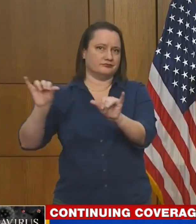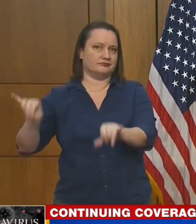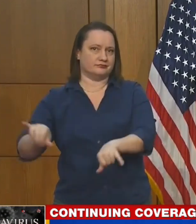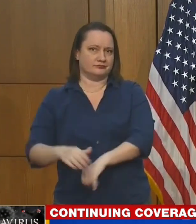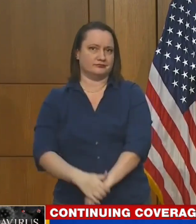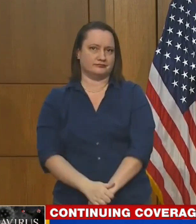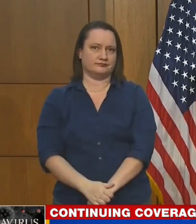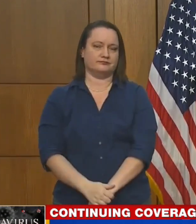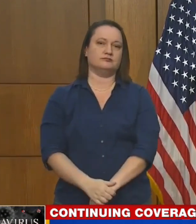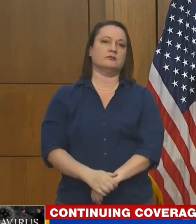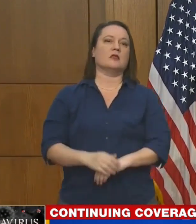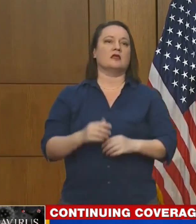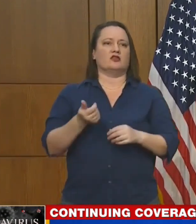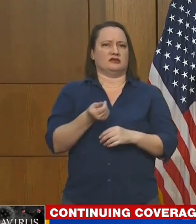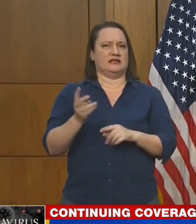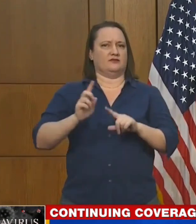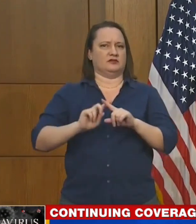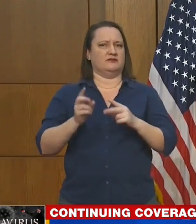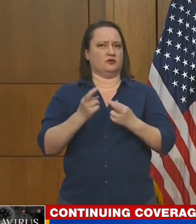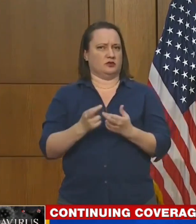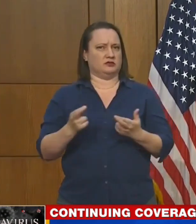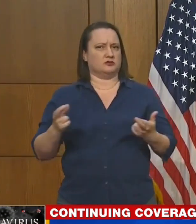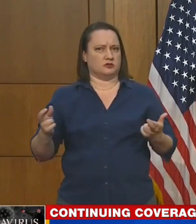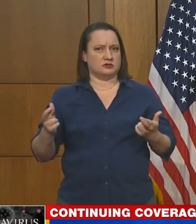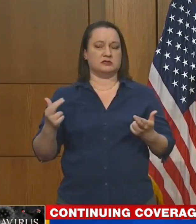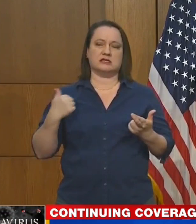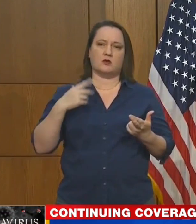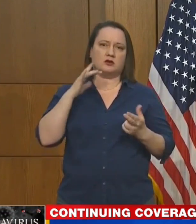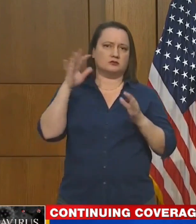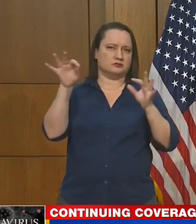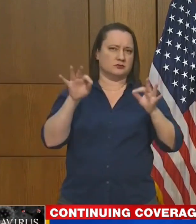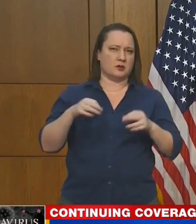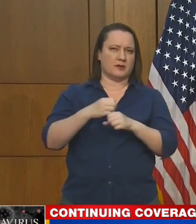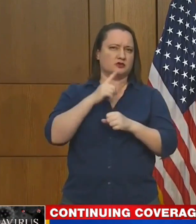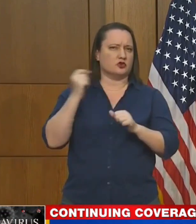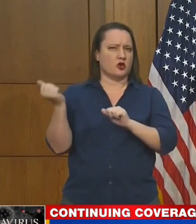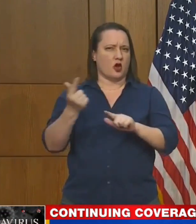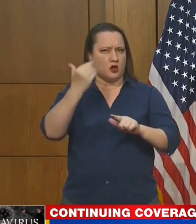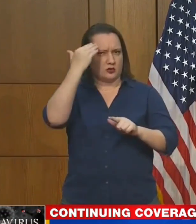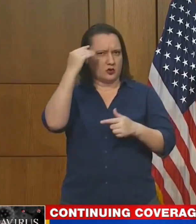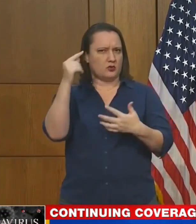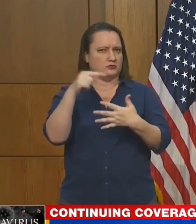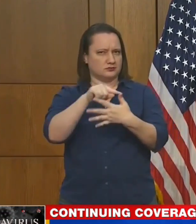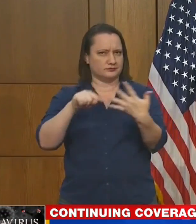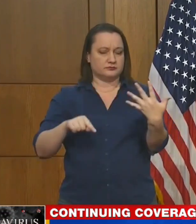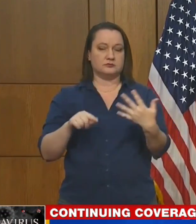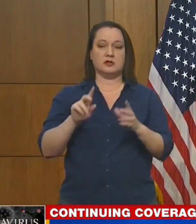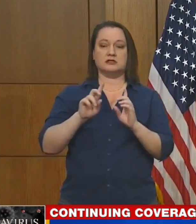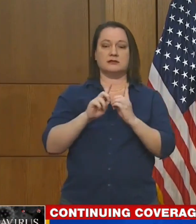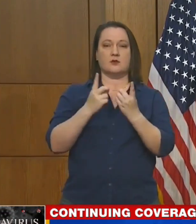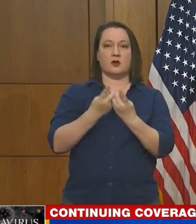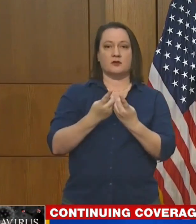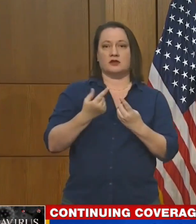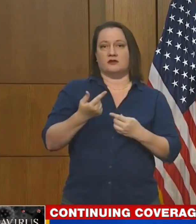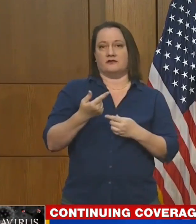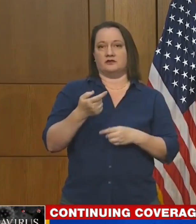PRIVATE SUPPLY CHAIN FOR. THERE ARE SEVERAL RESOURCES FOR THAT AND I WANT TO HIGHLIGHT A FEW TODAY TO MAKE SURE THAT